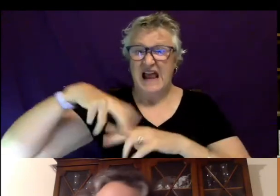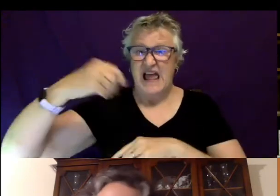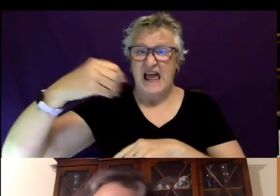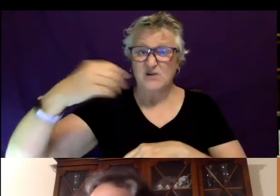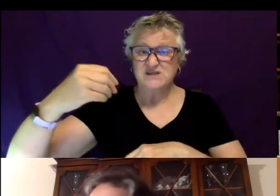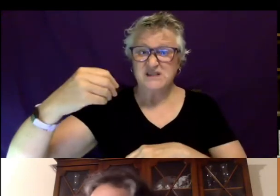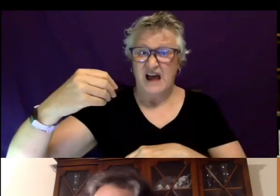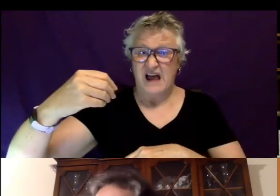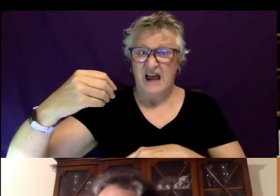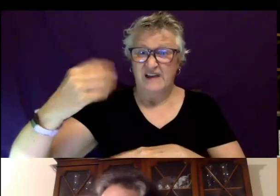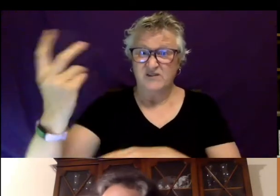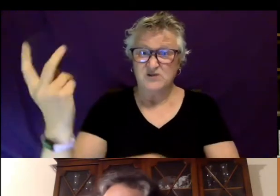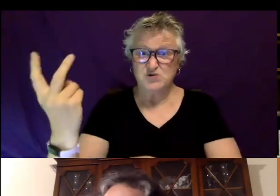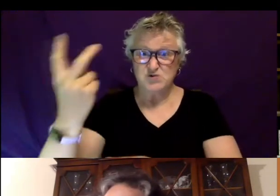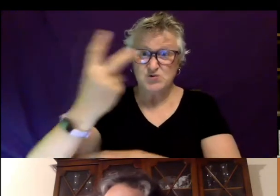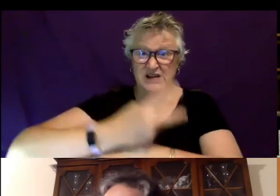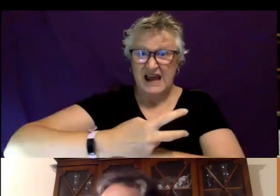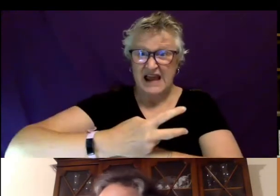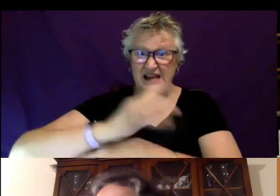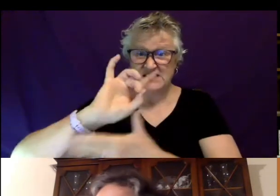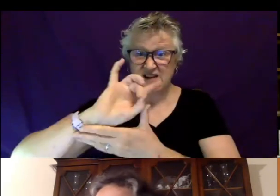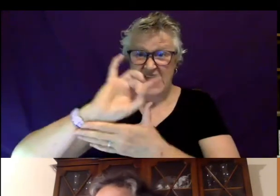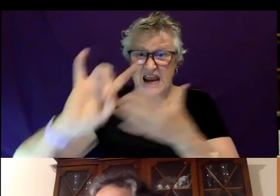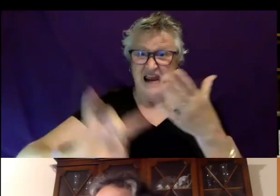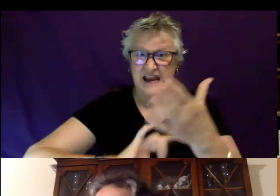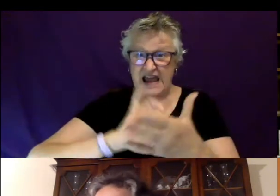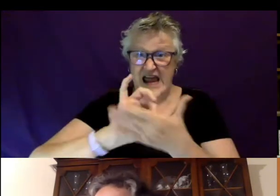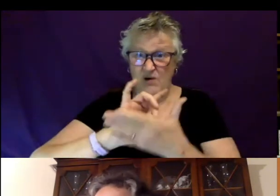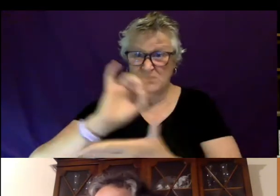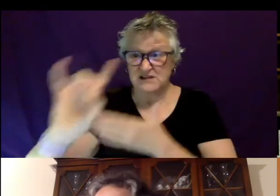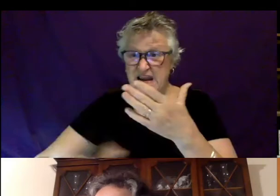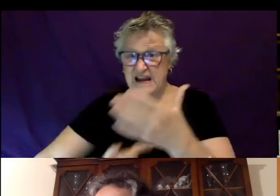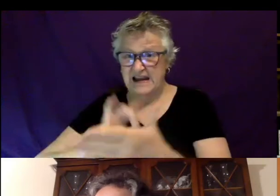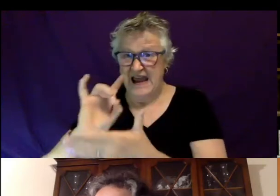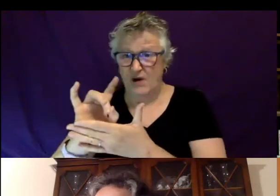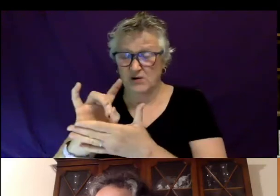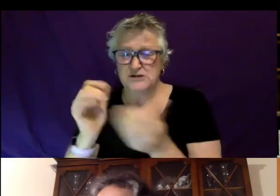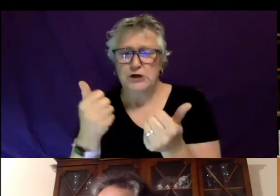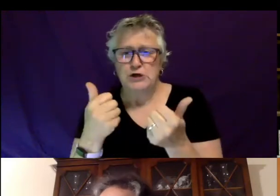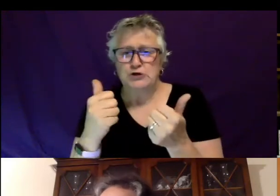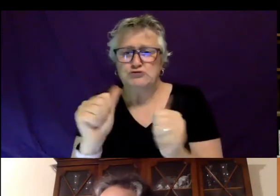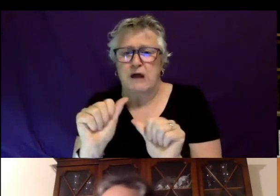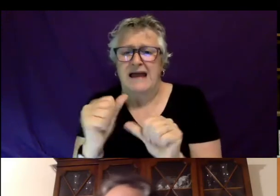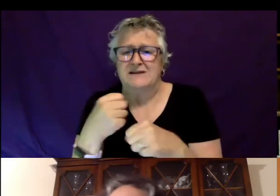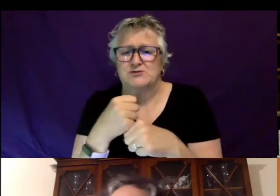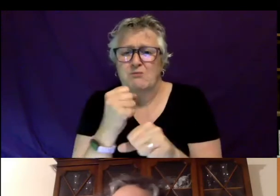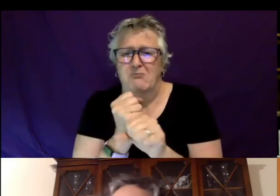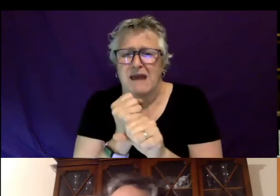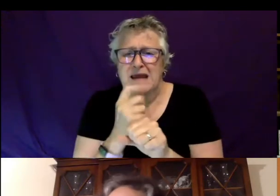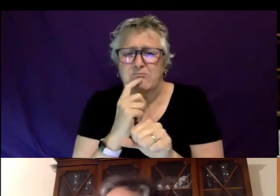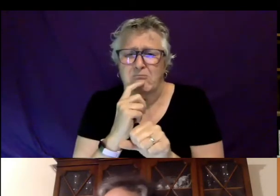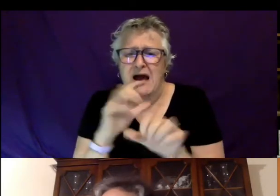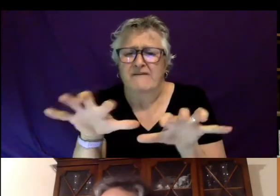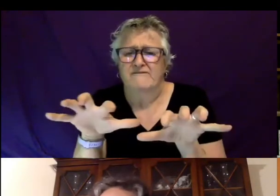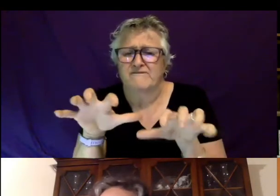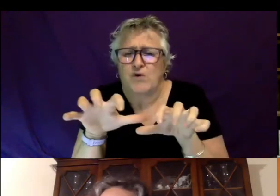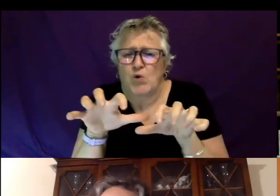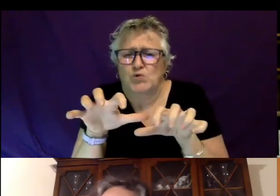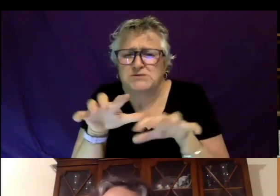at a stretch, you know, sitting there, trying to make my frozen fingers sculpt. Um, and I made that, I made a whole bunch of things.